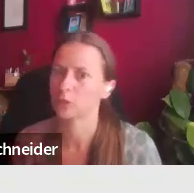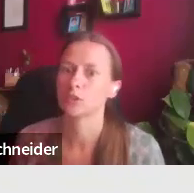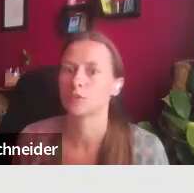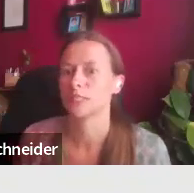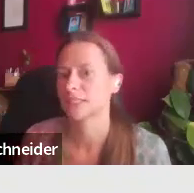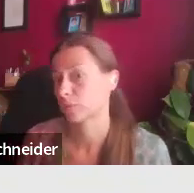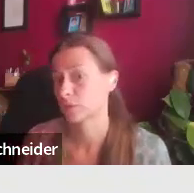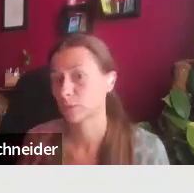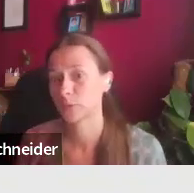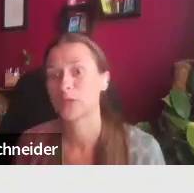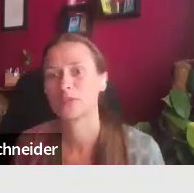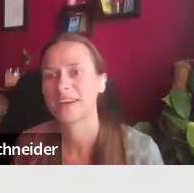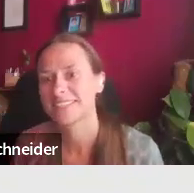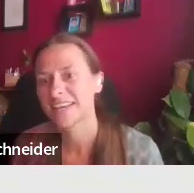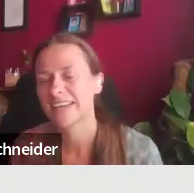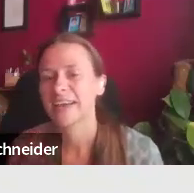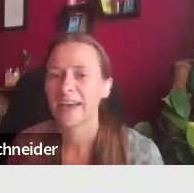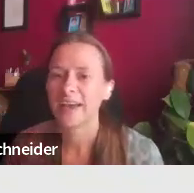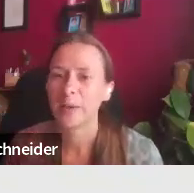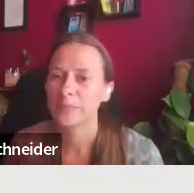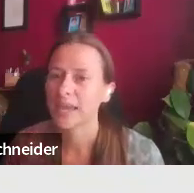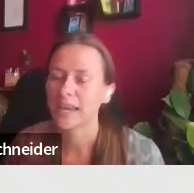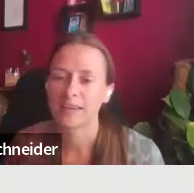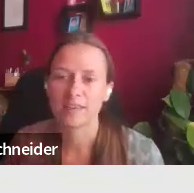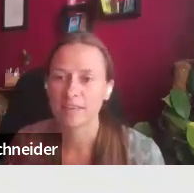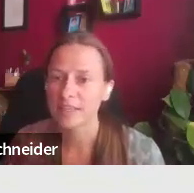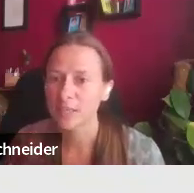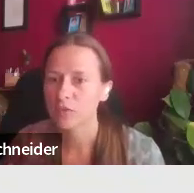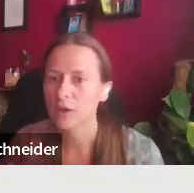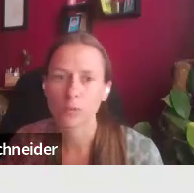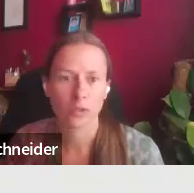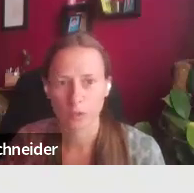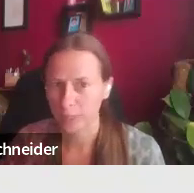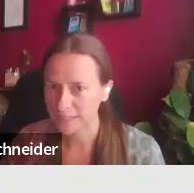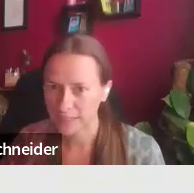of research, it just means that that was the most we could find. And things that we found will not